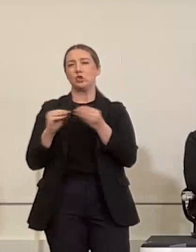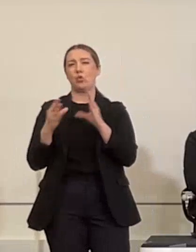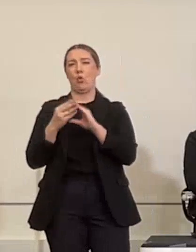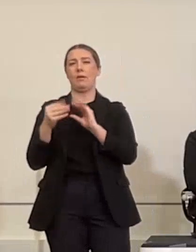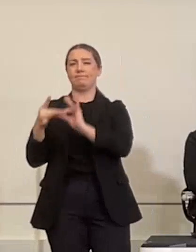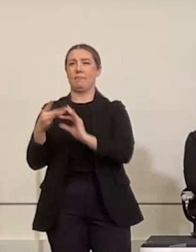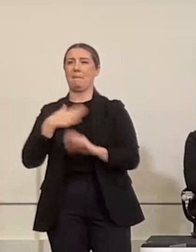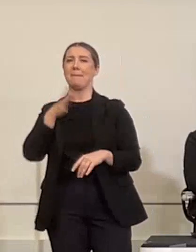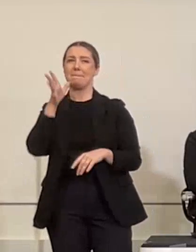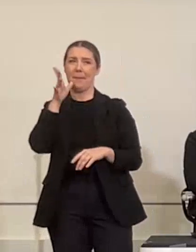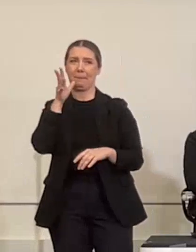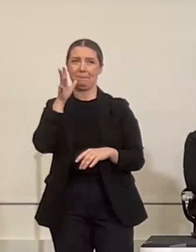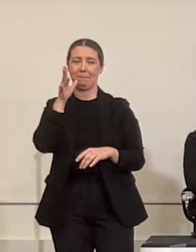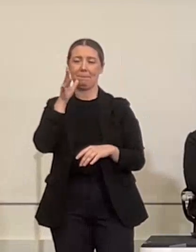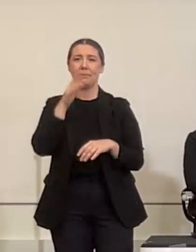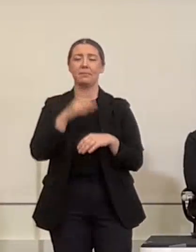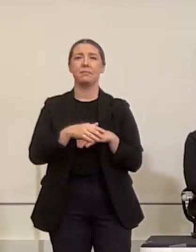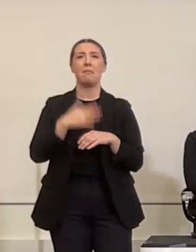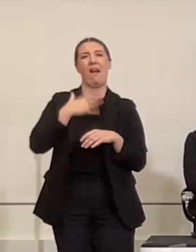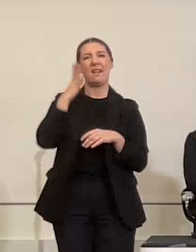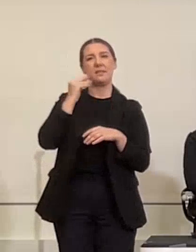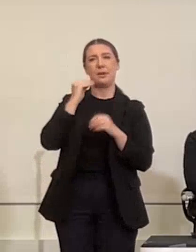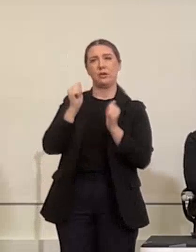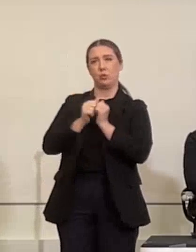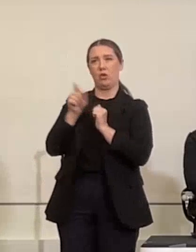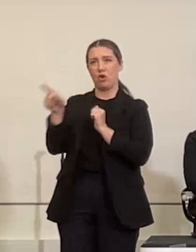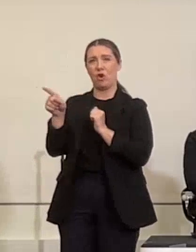mother and my experience with her and using an iPad and